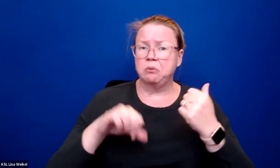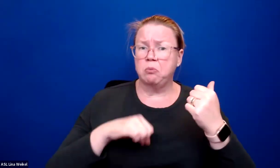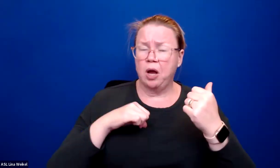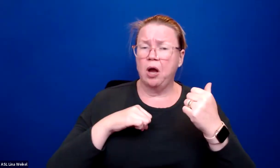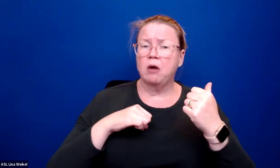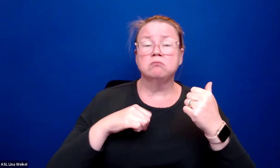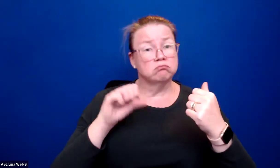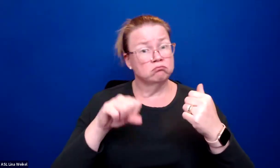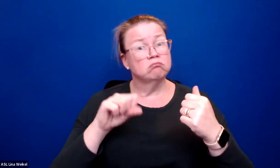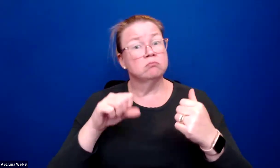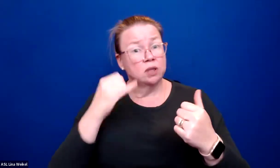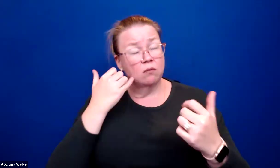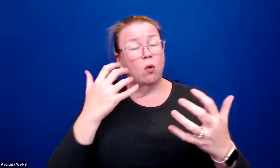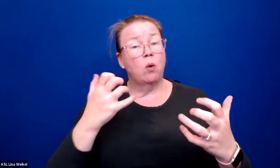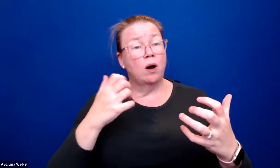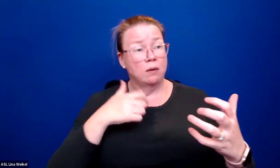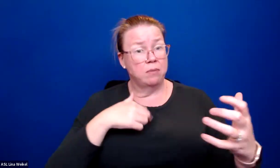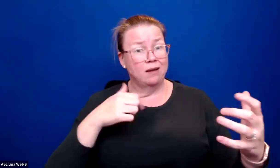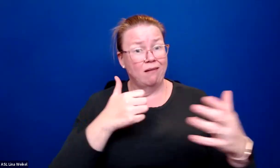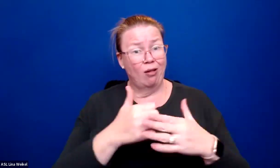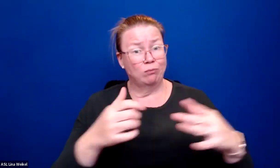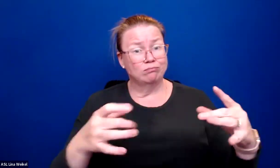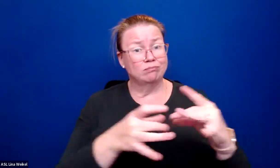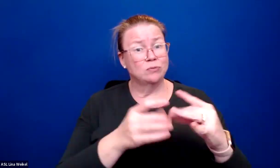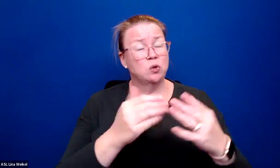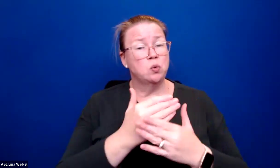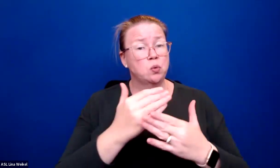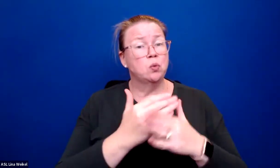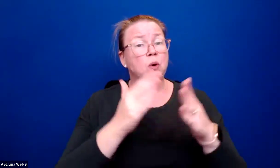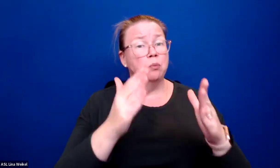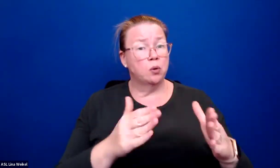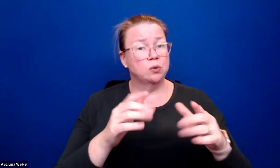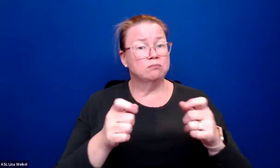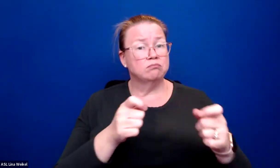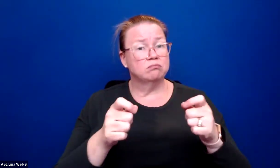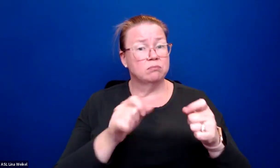Andy Padilla: If you if you'd like, I can connect you to the to the new person who's in charge. Andy Padilla: Yo.